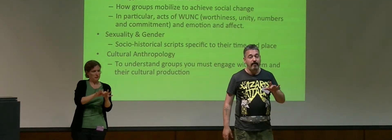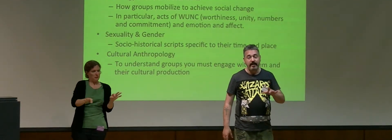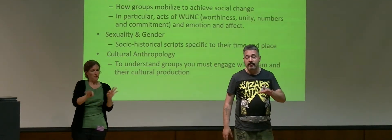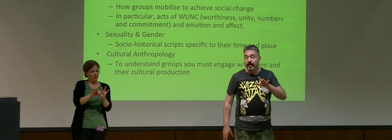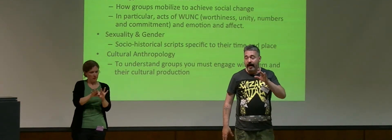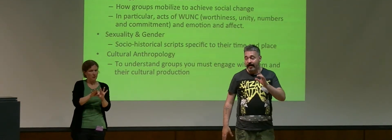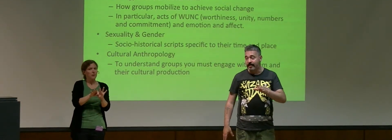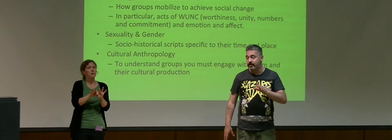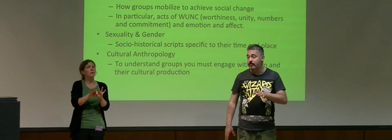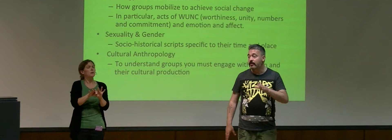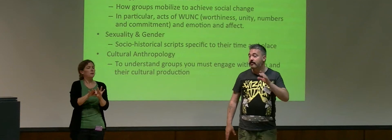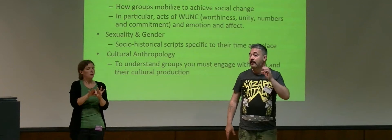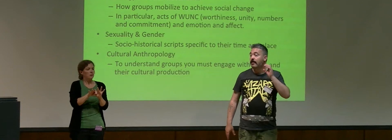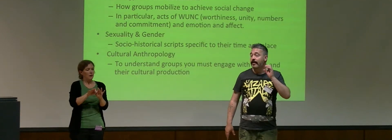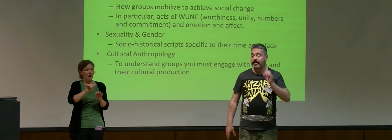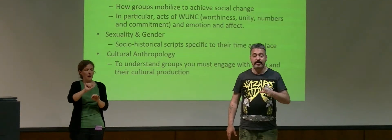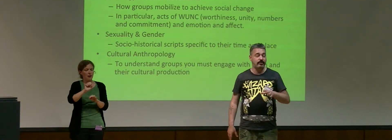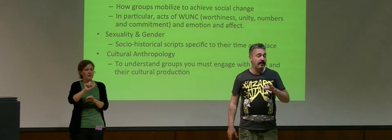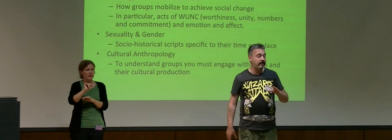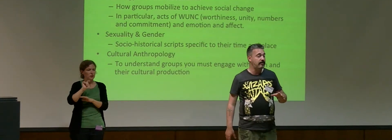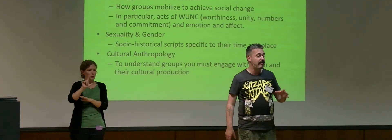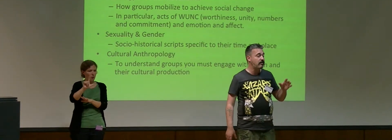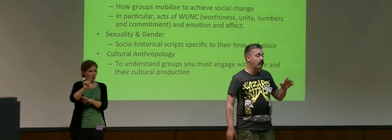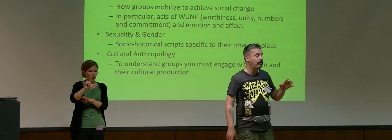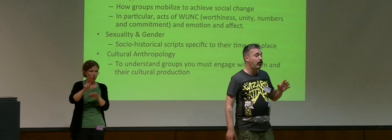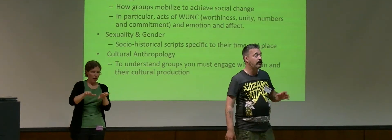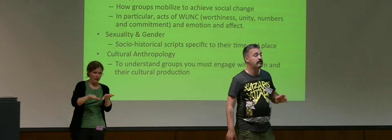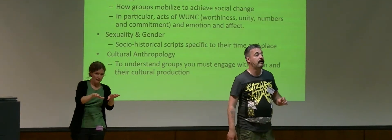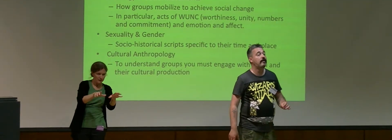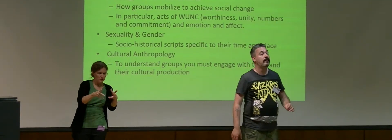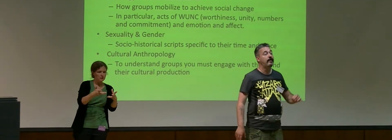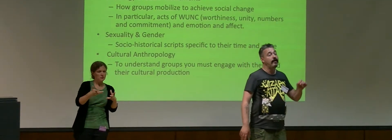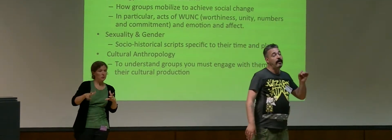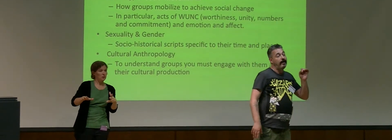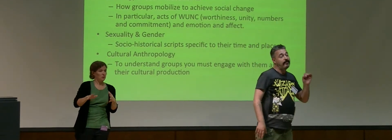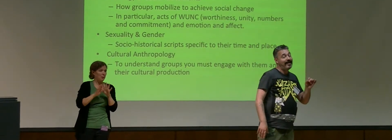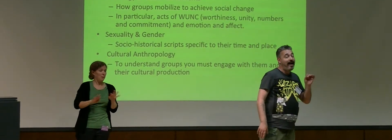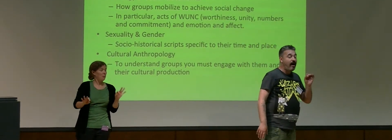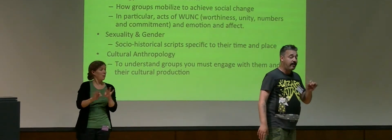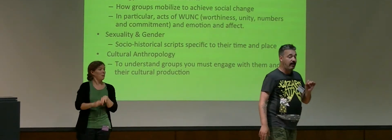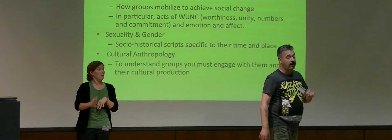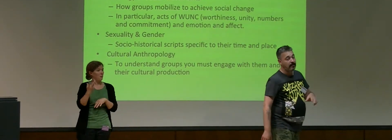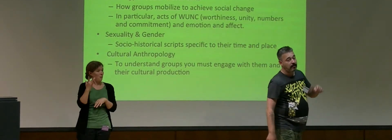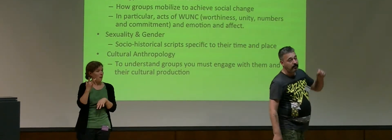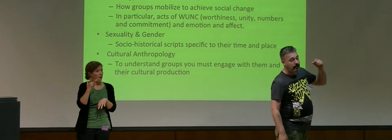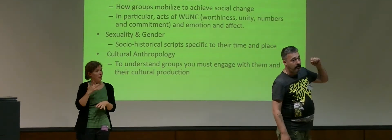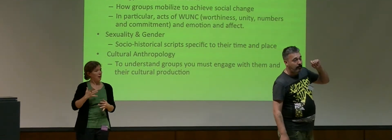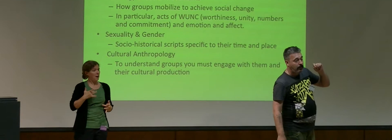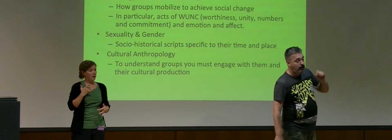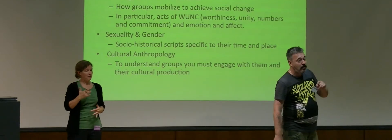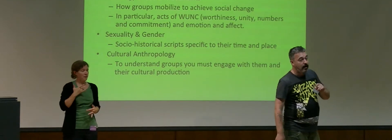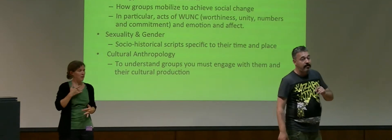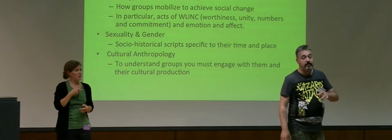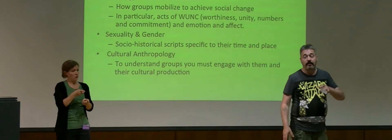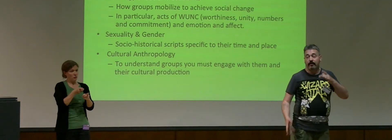What makes asexuals and asexual activists so important is that I think you guys,